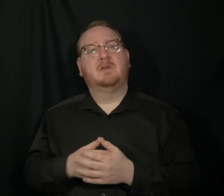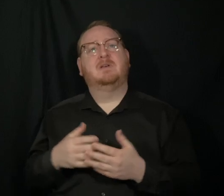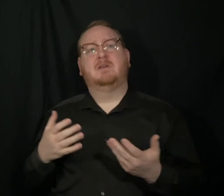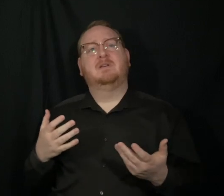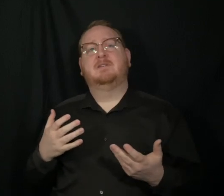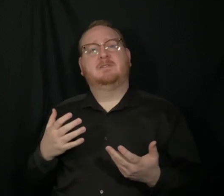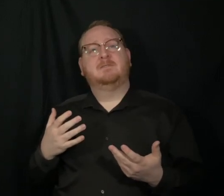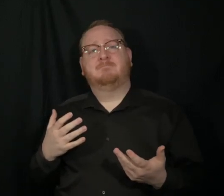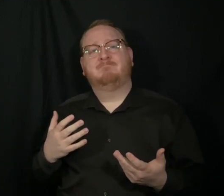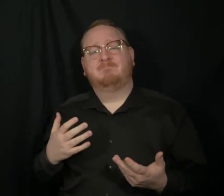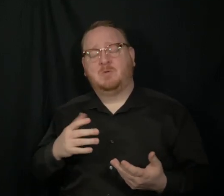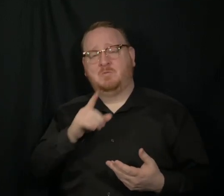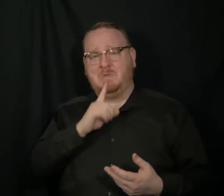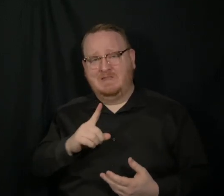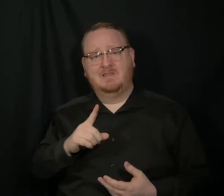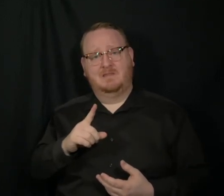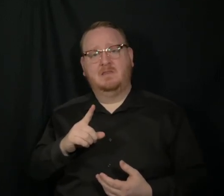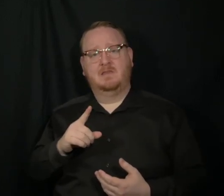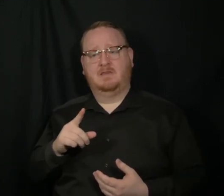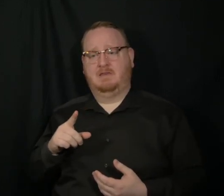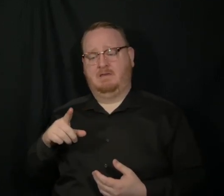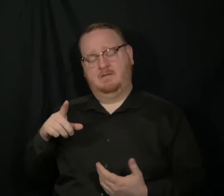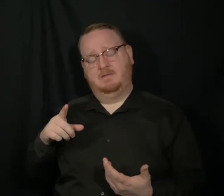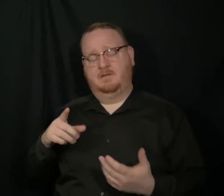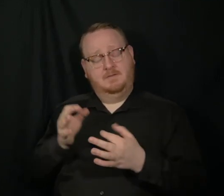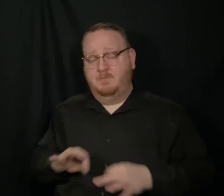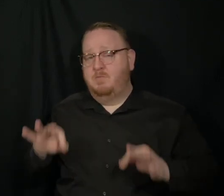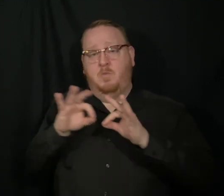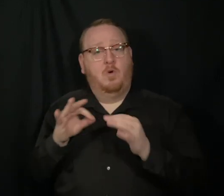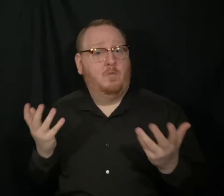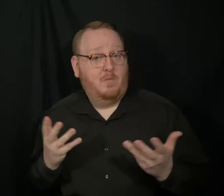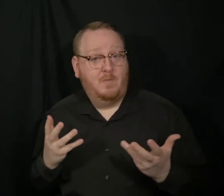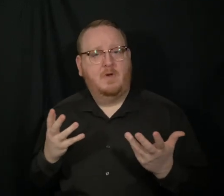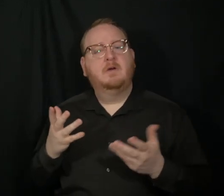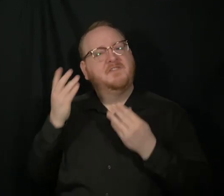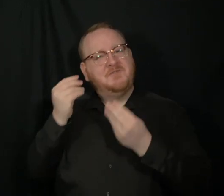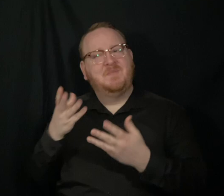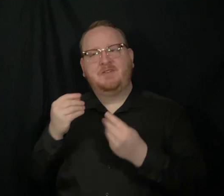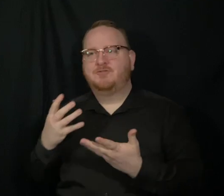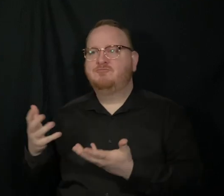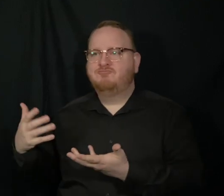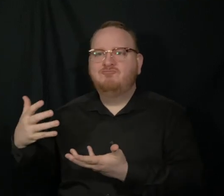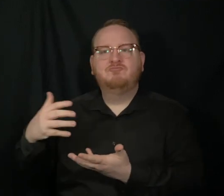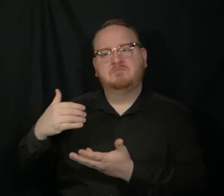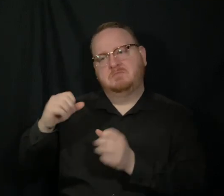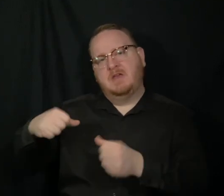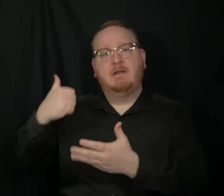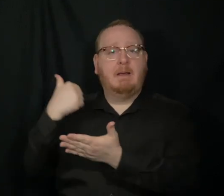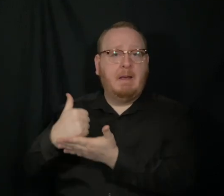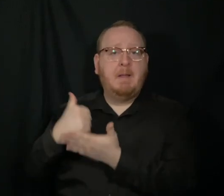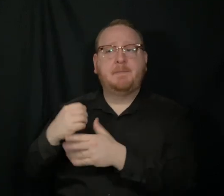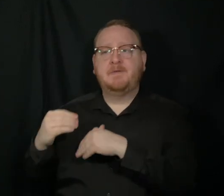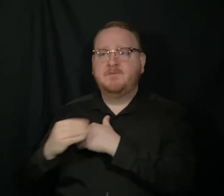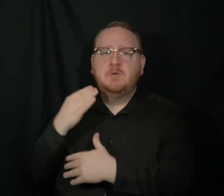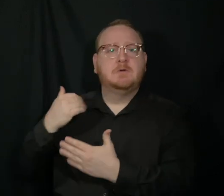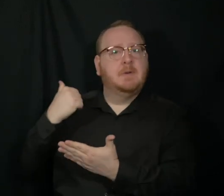where, you know, we're gonna have some information to help you out along the way, you know, and, and get you through. So was